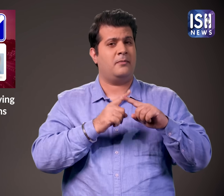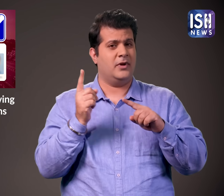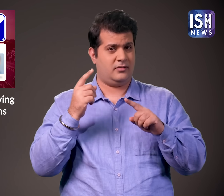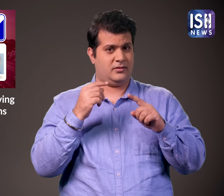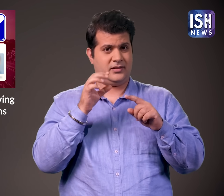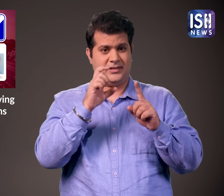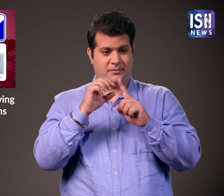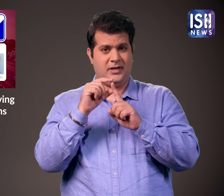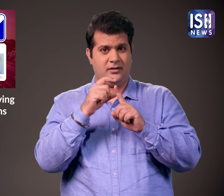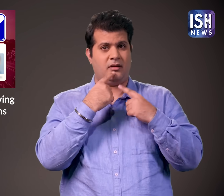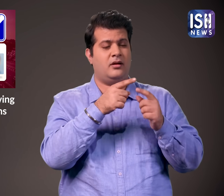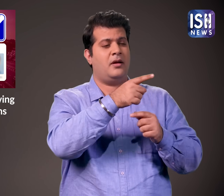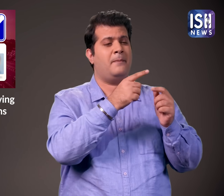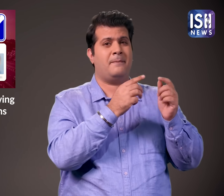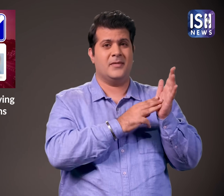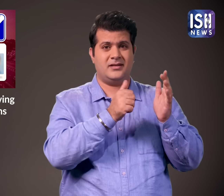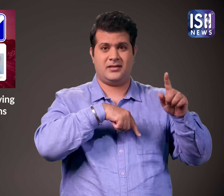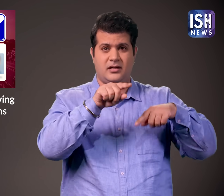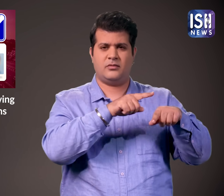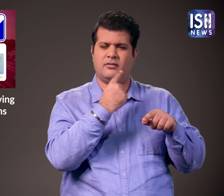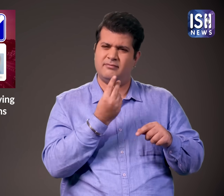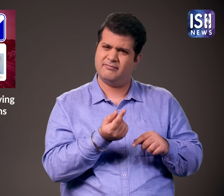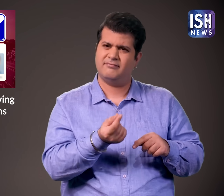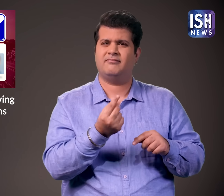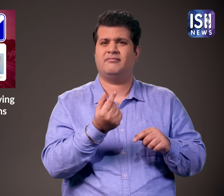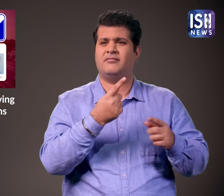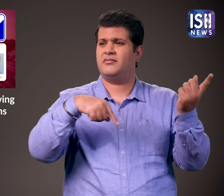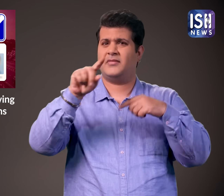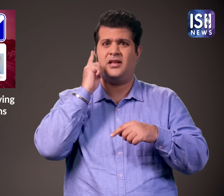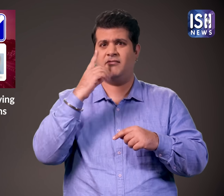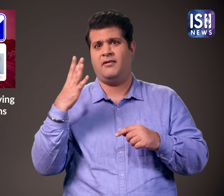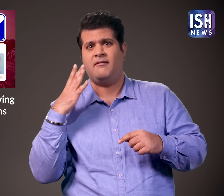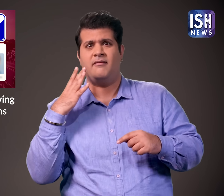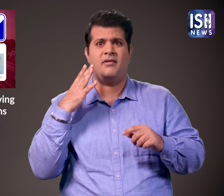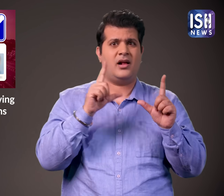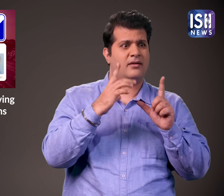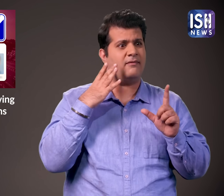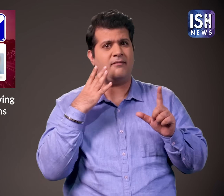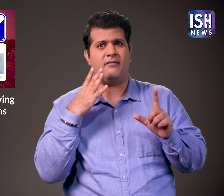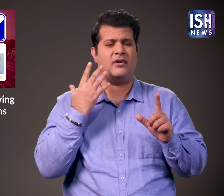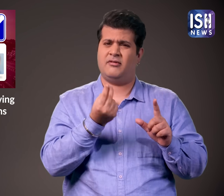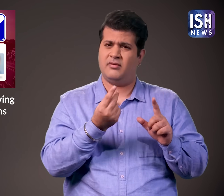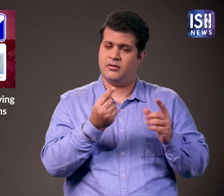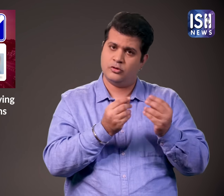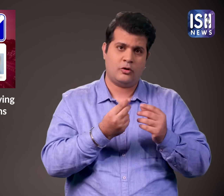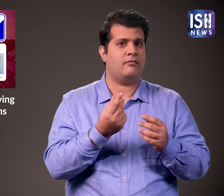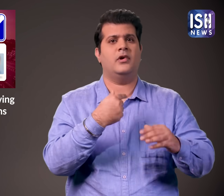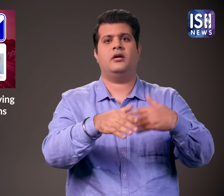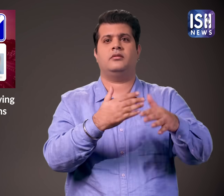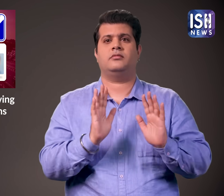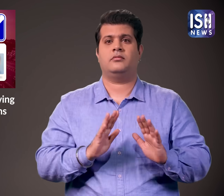The Court also said that the matter should be handled quickly by the Ministry and without any unnecessary delay.